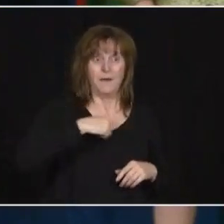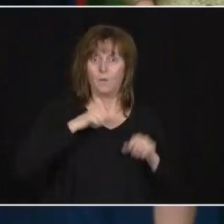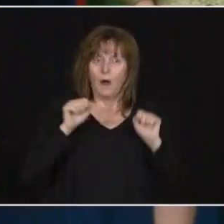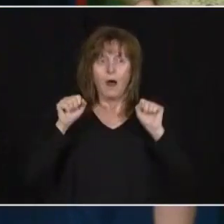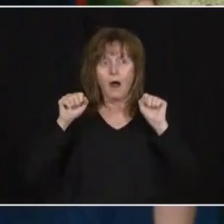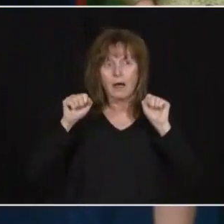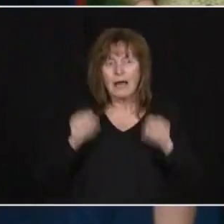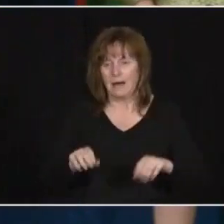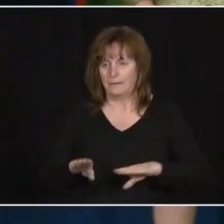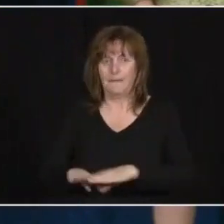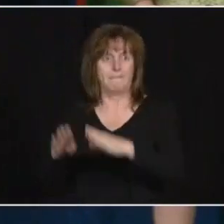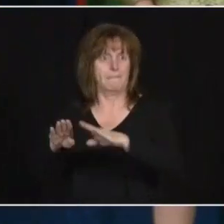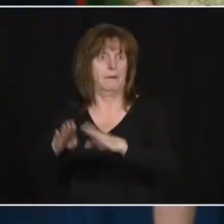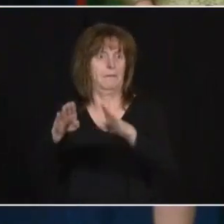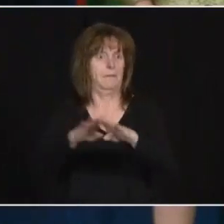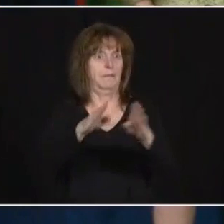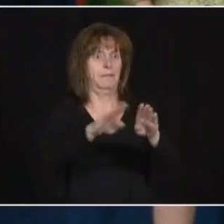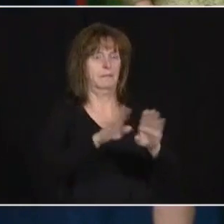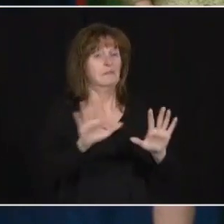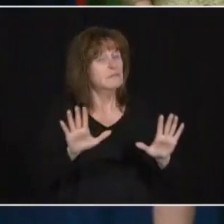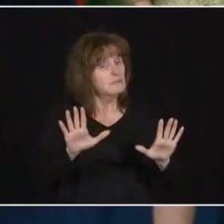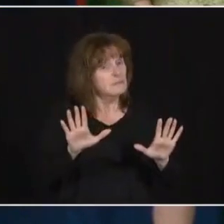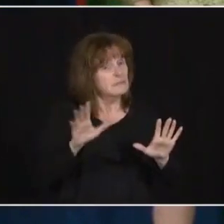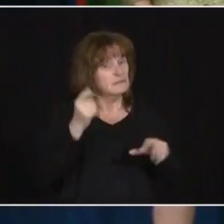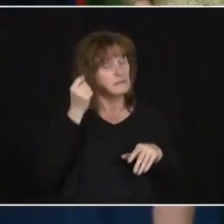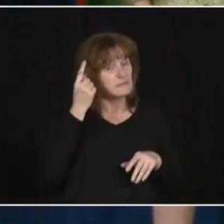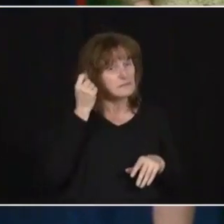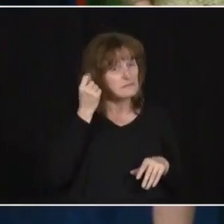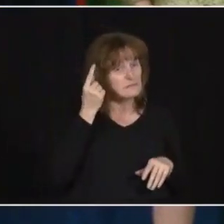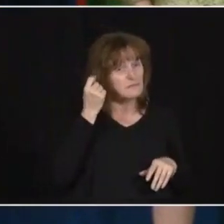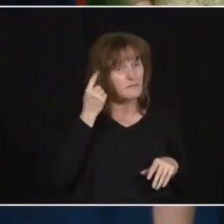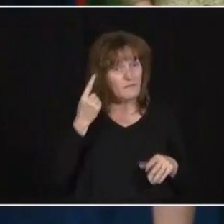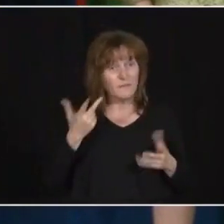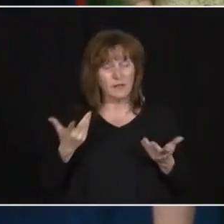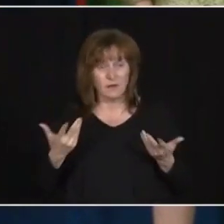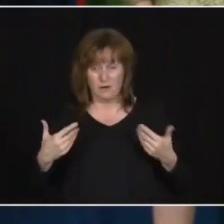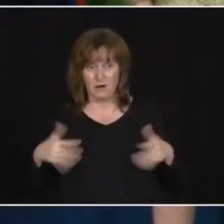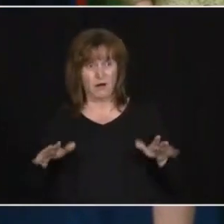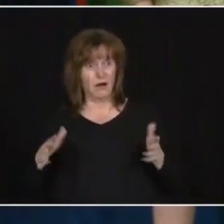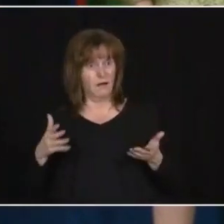forward, we're moving. The quicker we can get things on the move, the